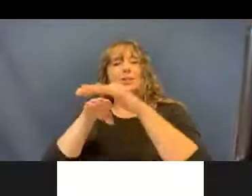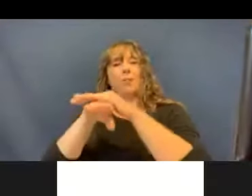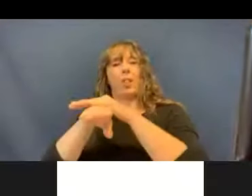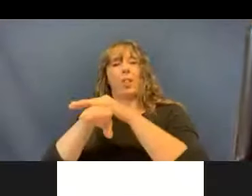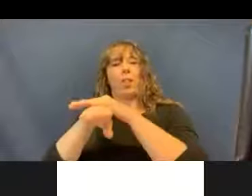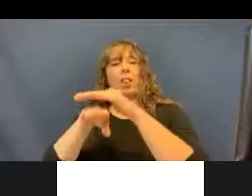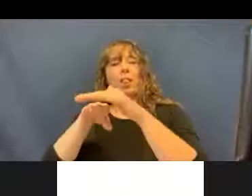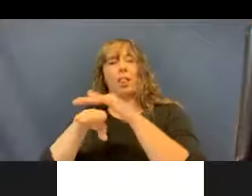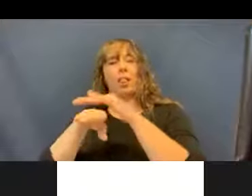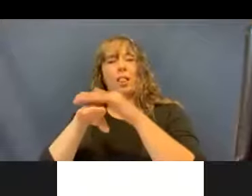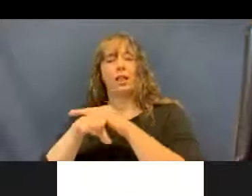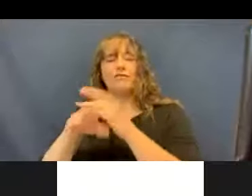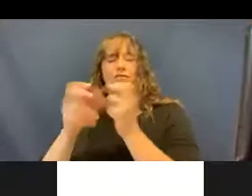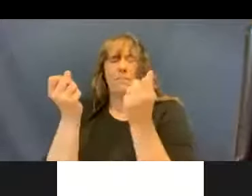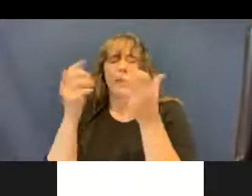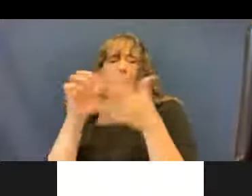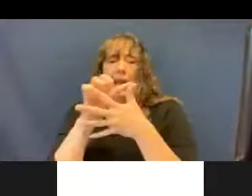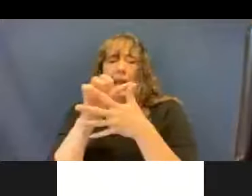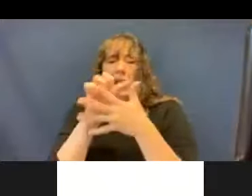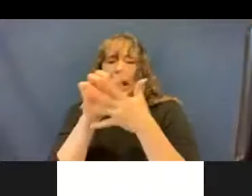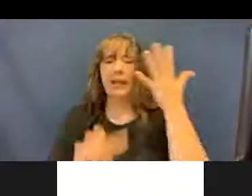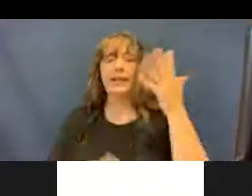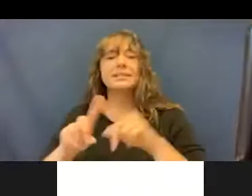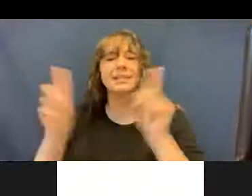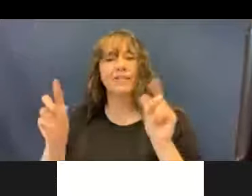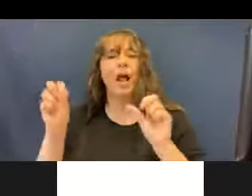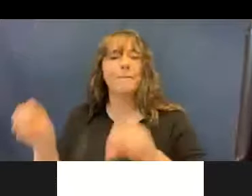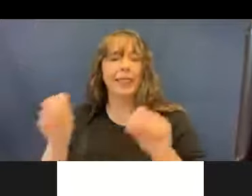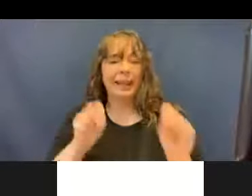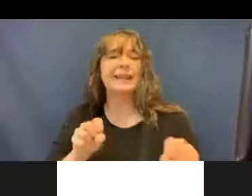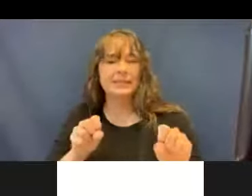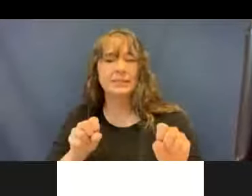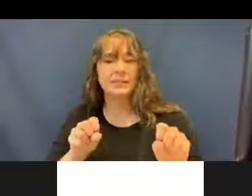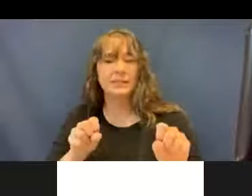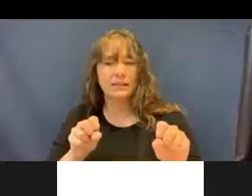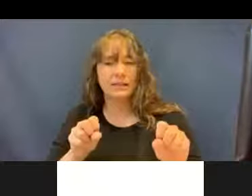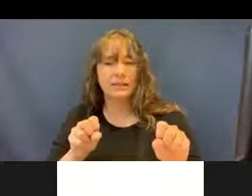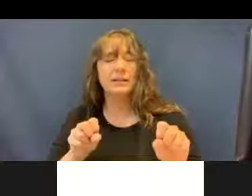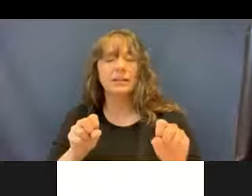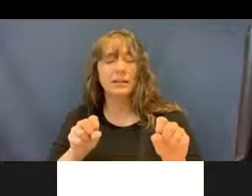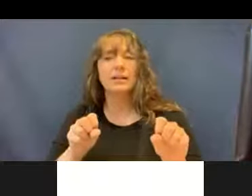many different abilities, not just hearing. So there's a lot out there.